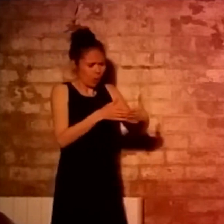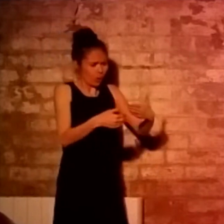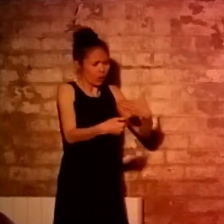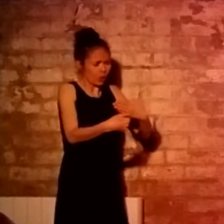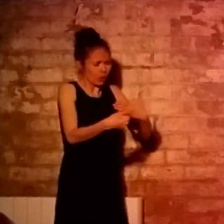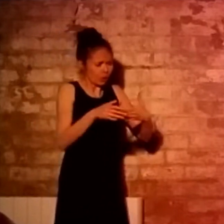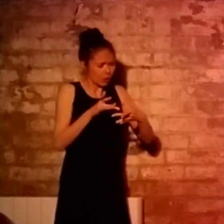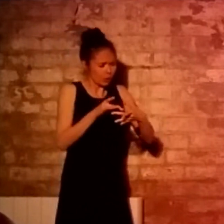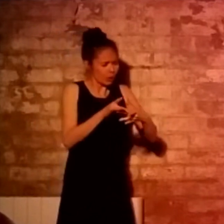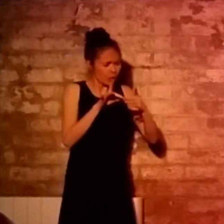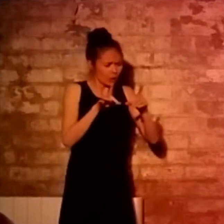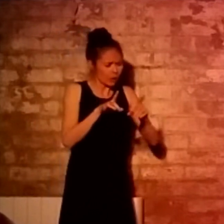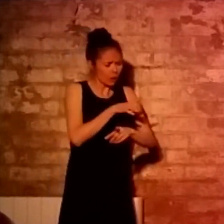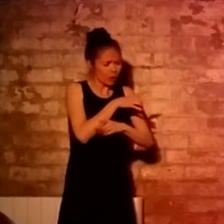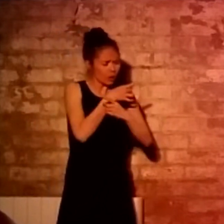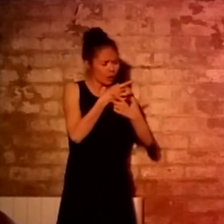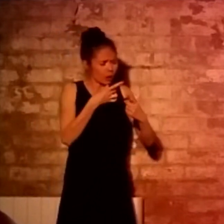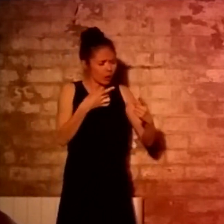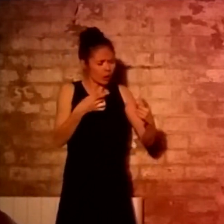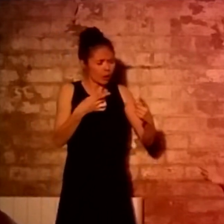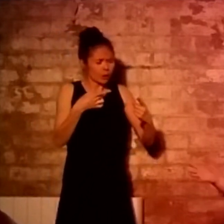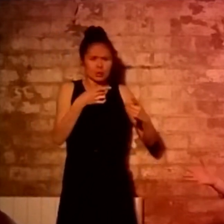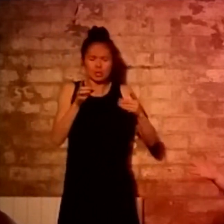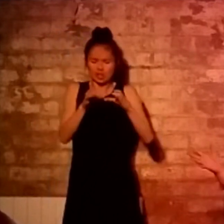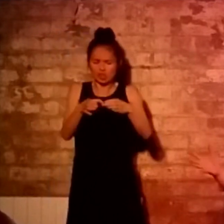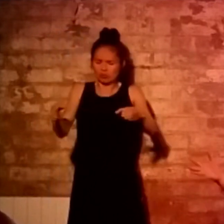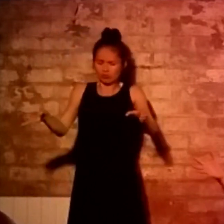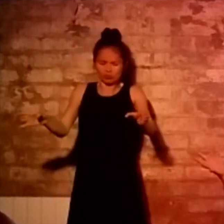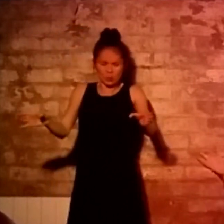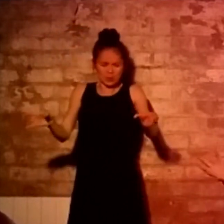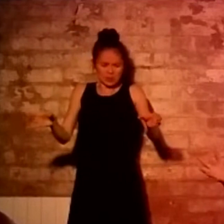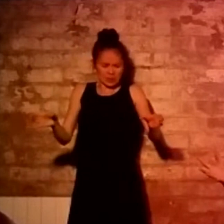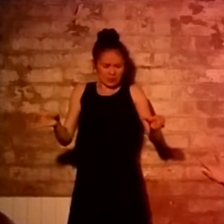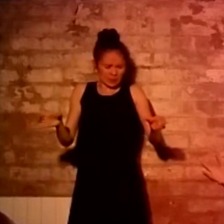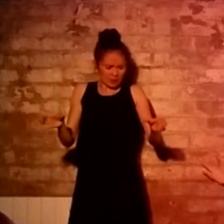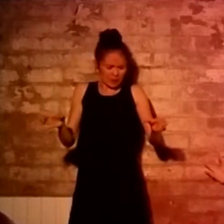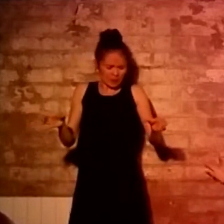Upon those walls of Troy; all bore witness.